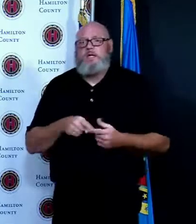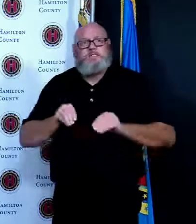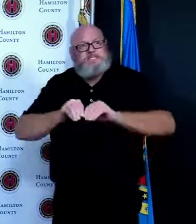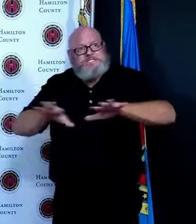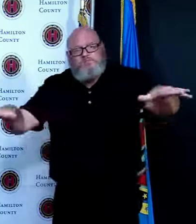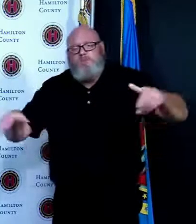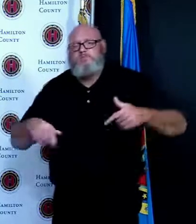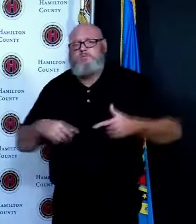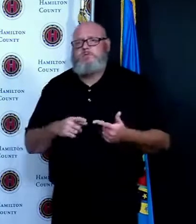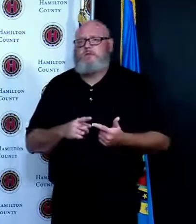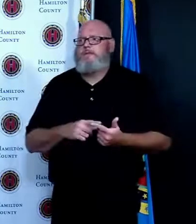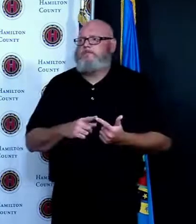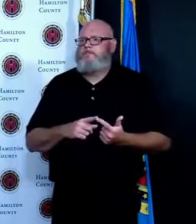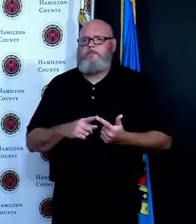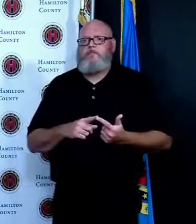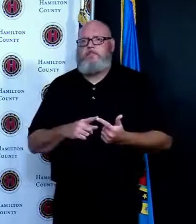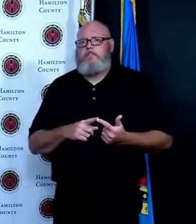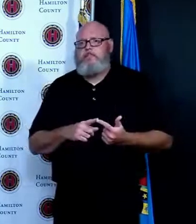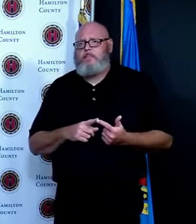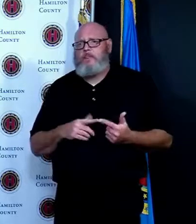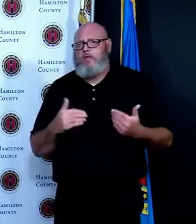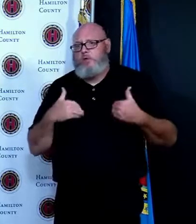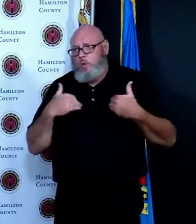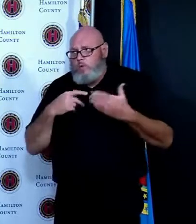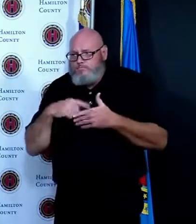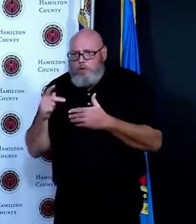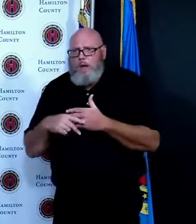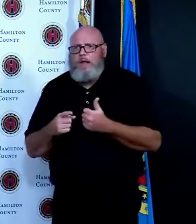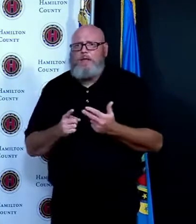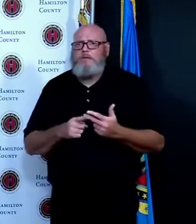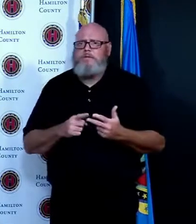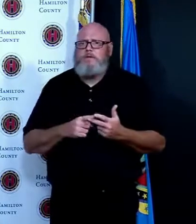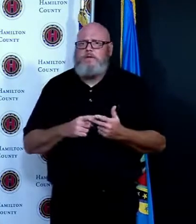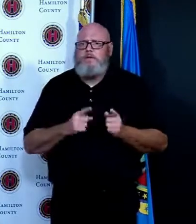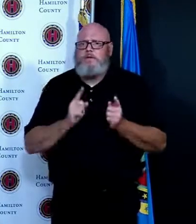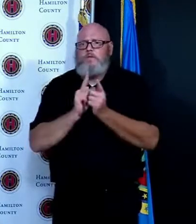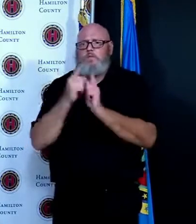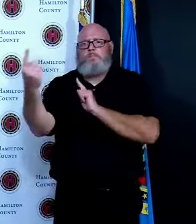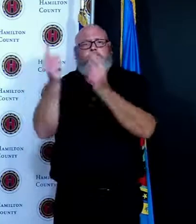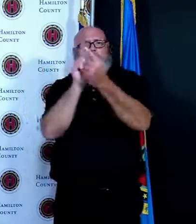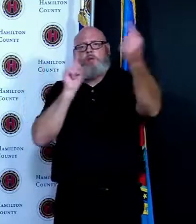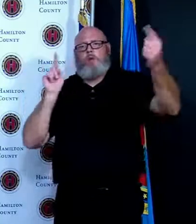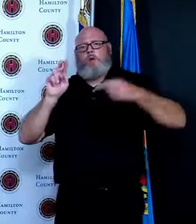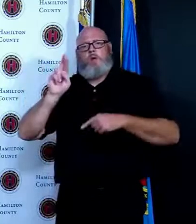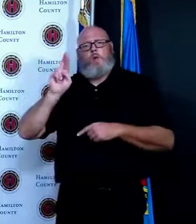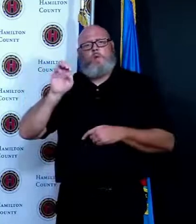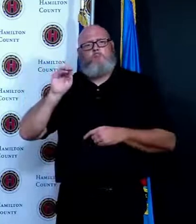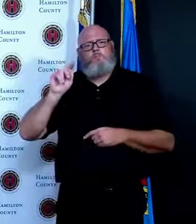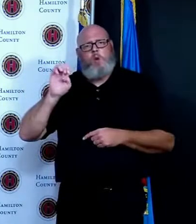the youth focused programs remote learning are all programs that we're funding through